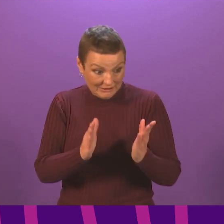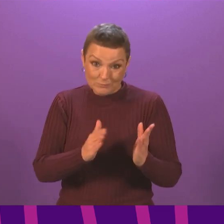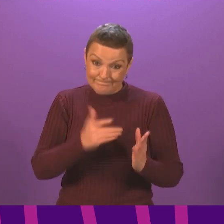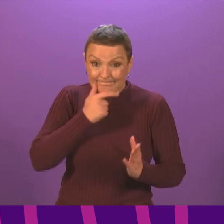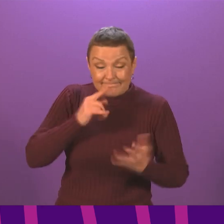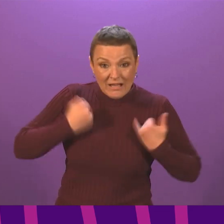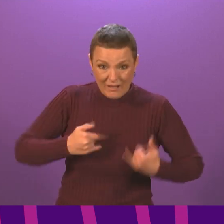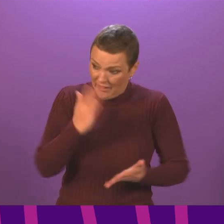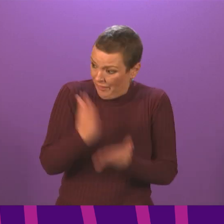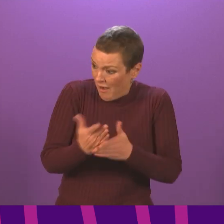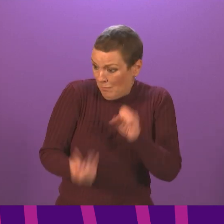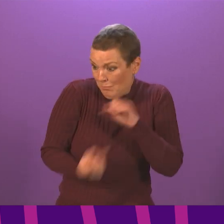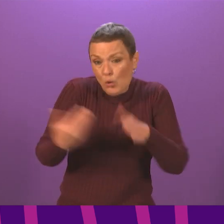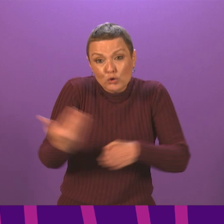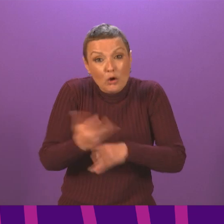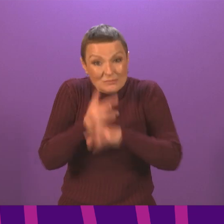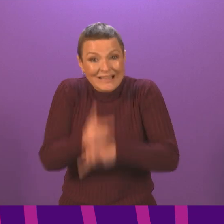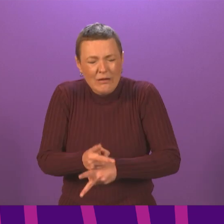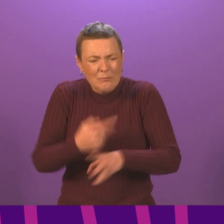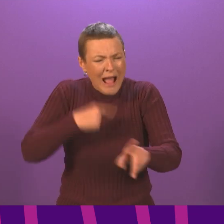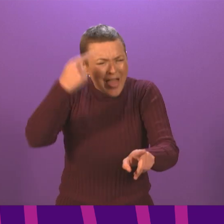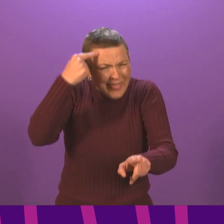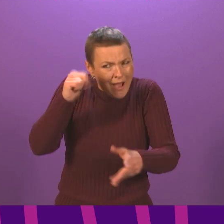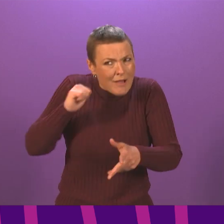do really important jobs, but I see from the statement—I listened carefully and wrote